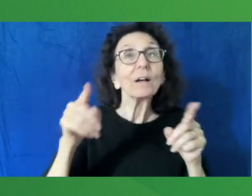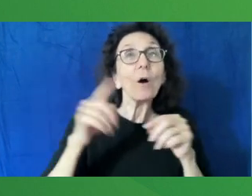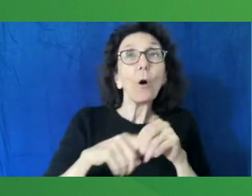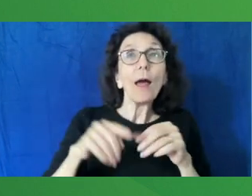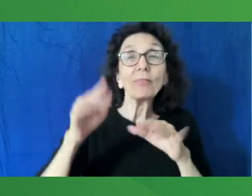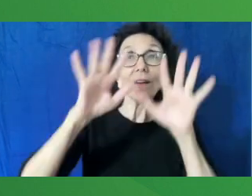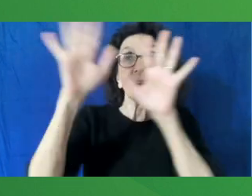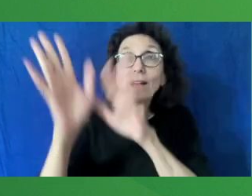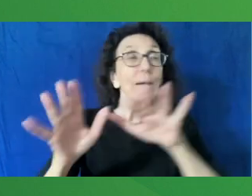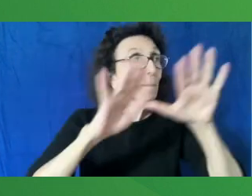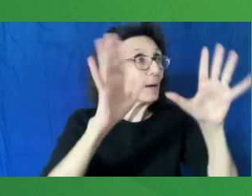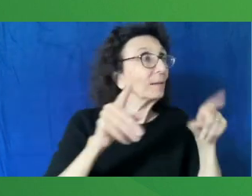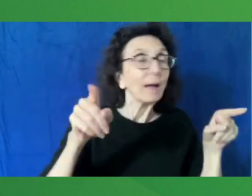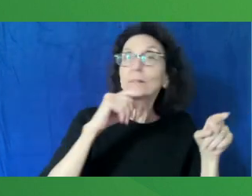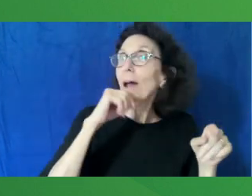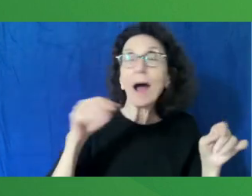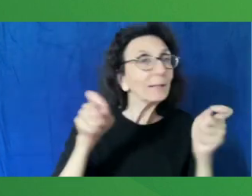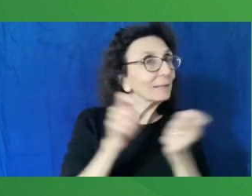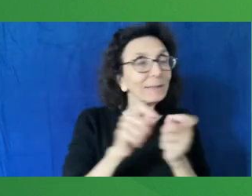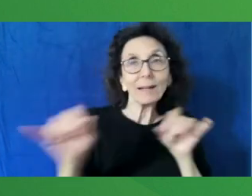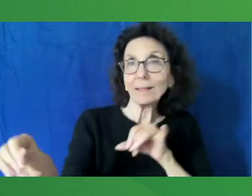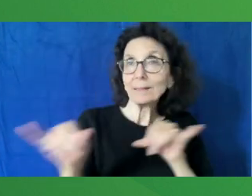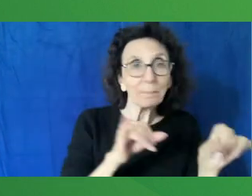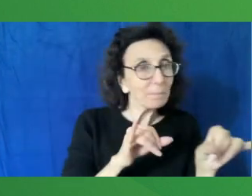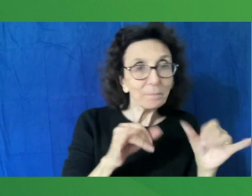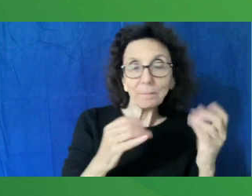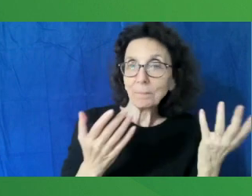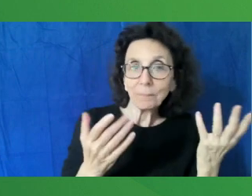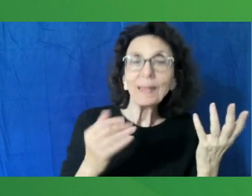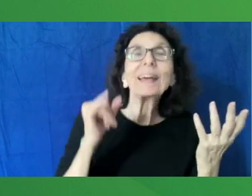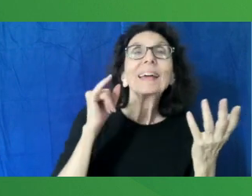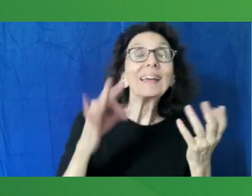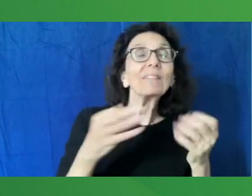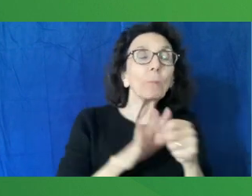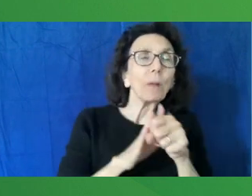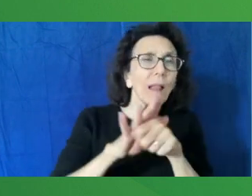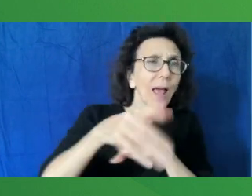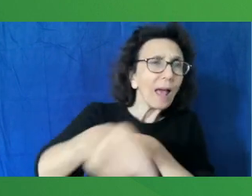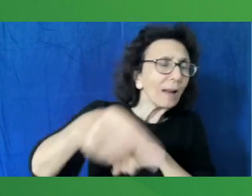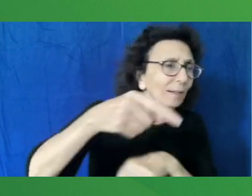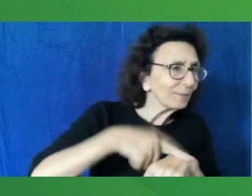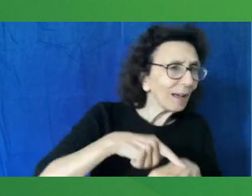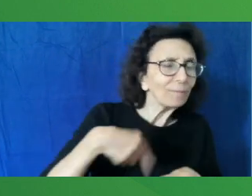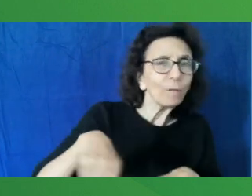And that's part of if there was more time for us to have a real discussion that I would